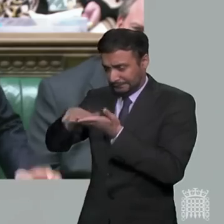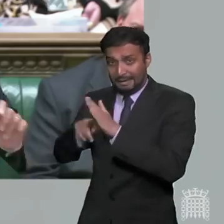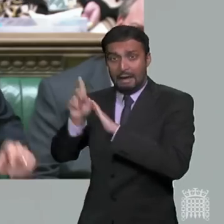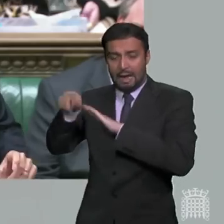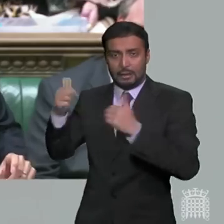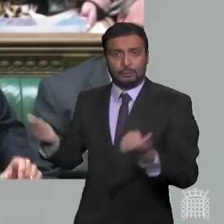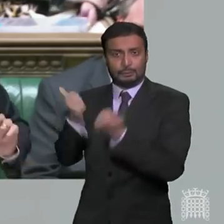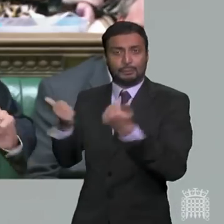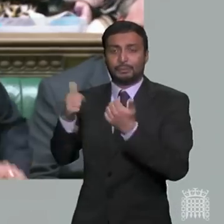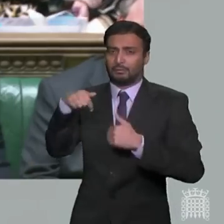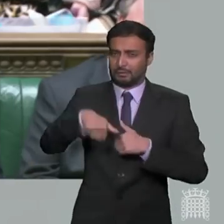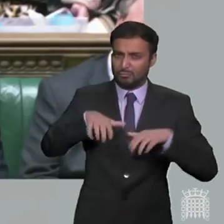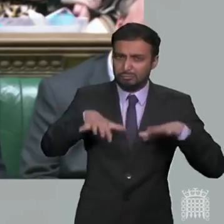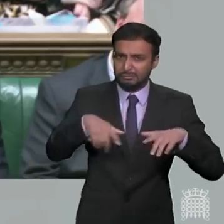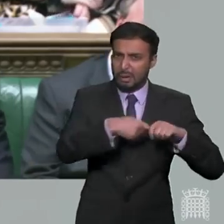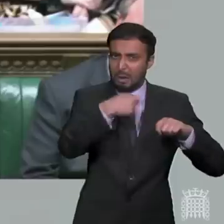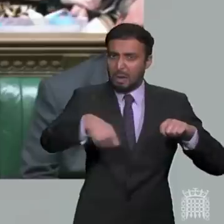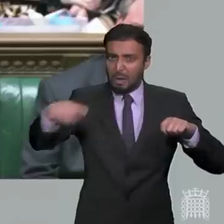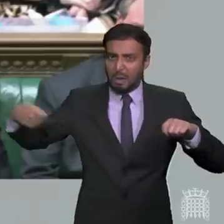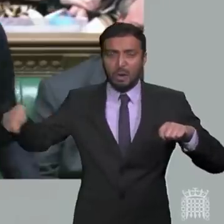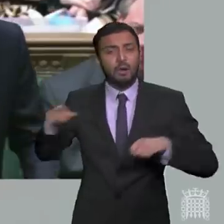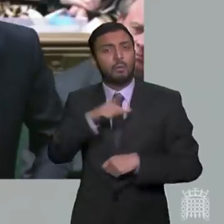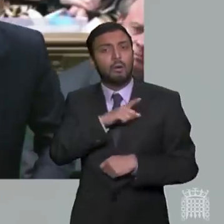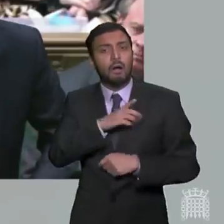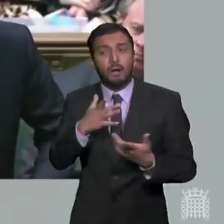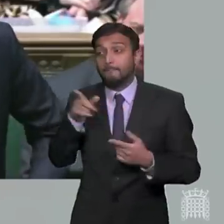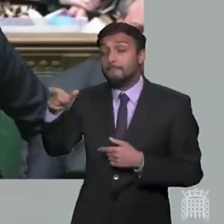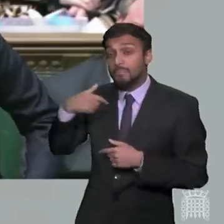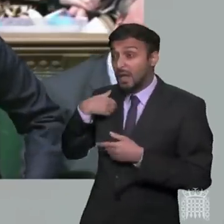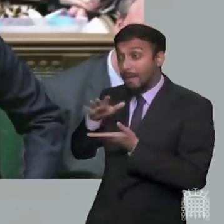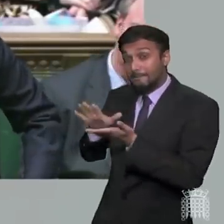Gentleman brought up the OECD report, because it contained three very important points.